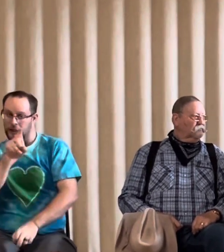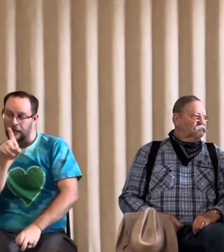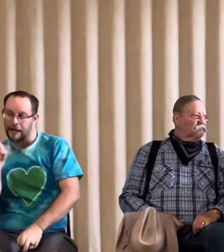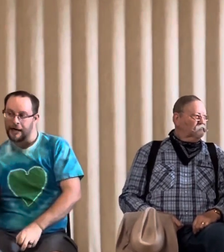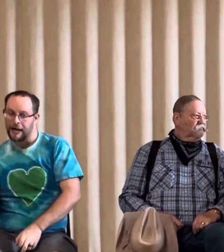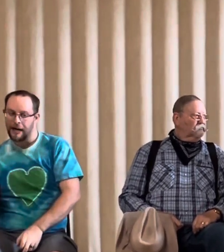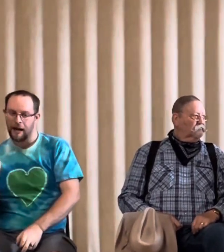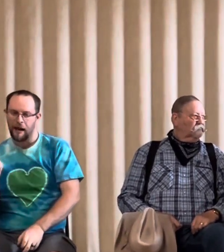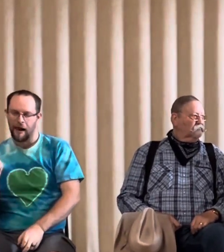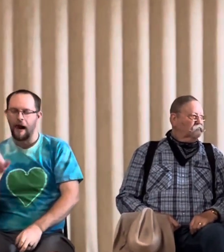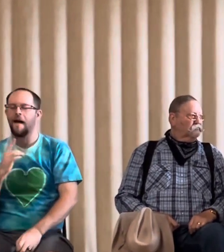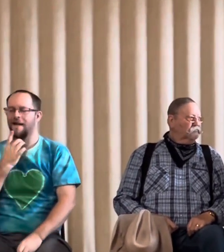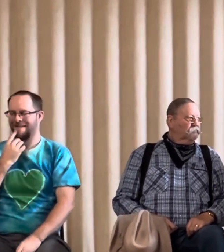He winks. "Follow me!"